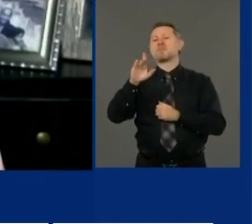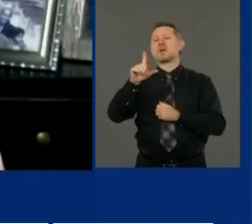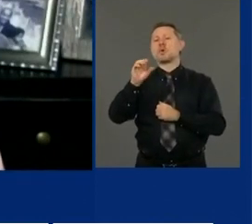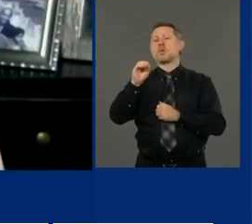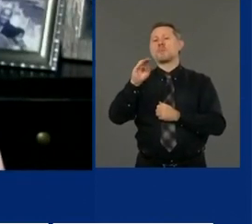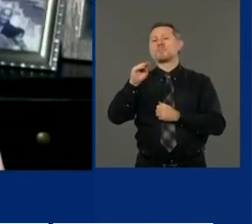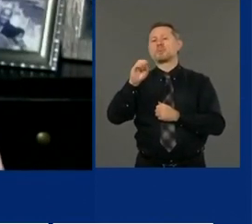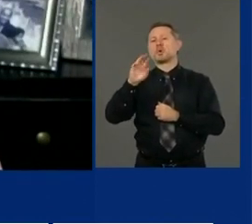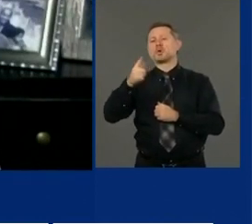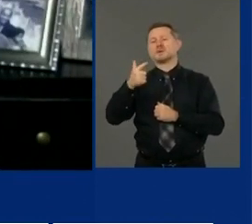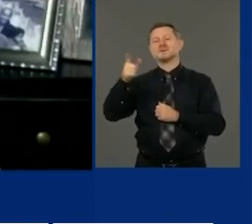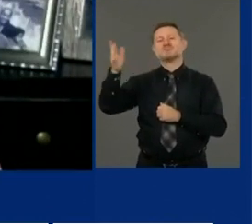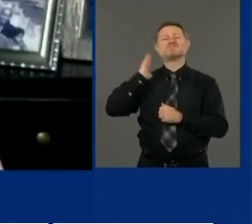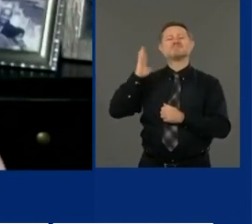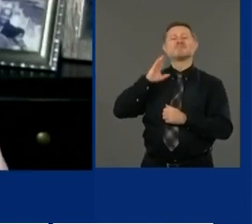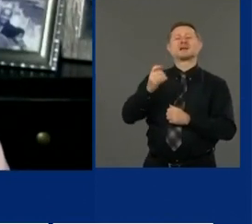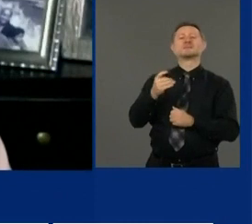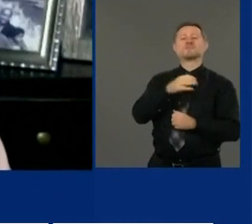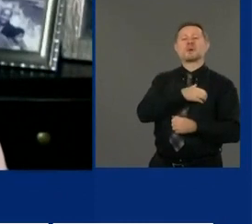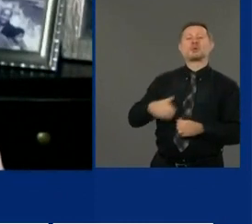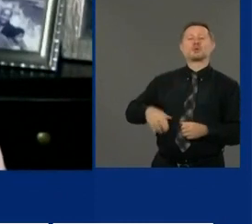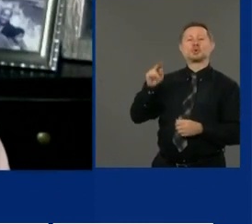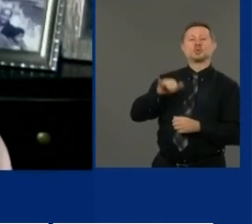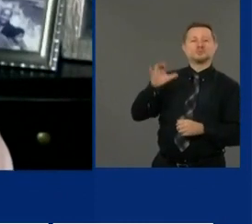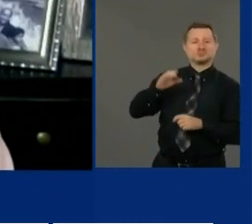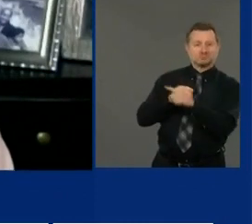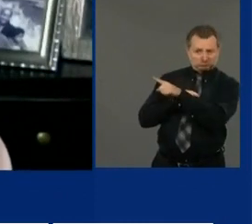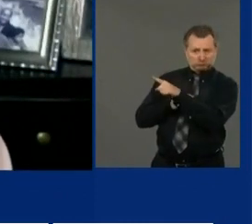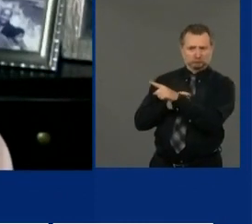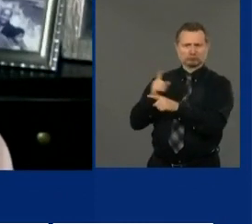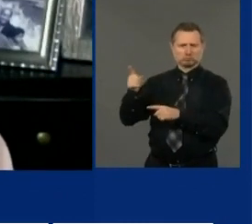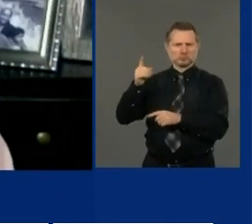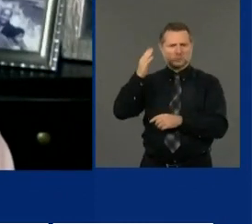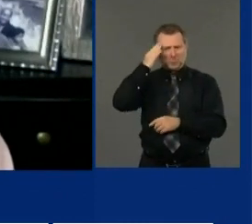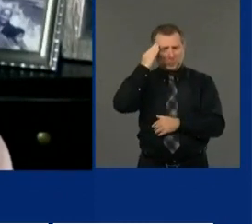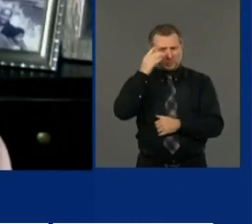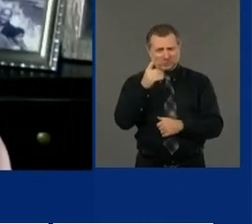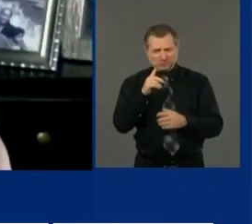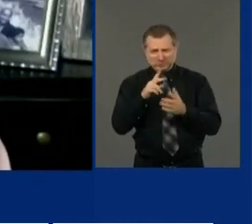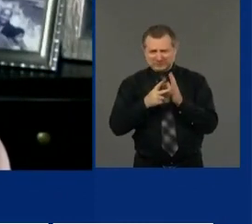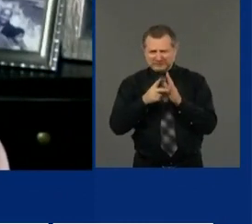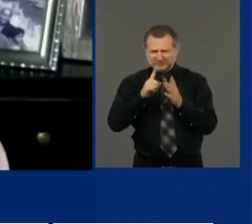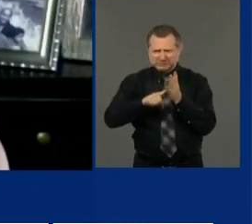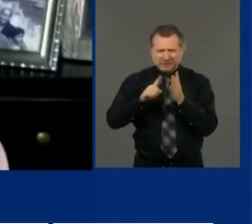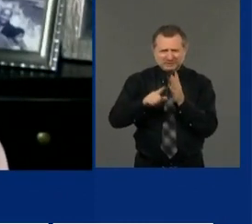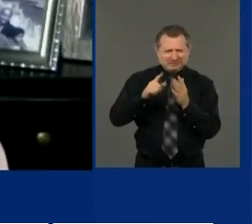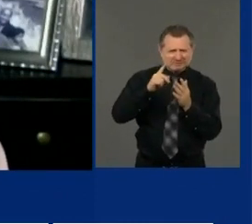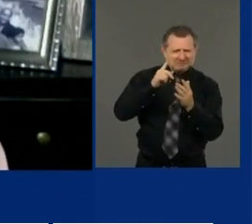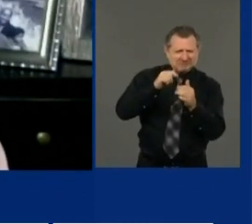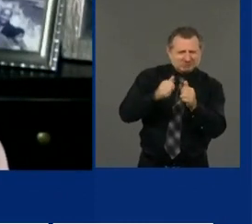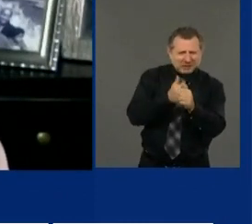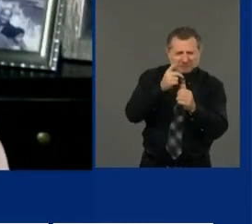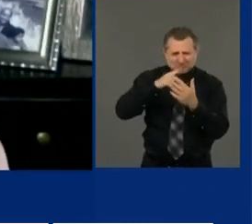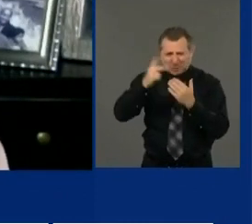WE ACTUALLY WORKED WITH MIKE BLOOMBERG.